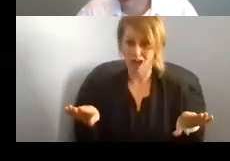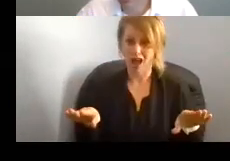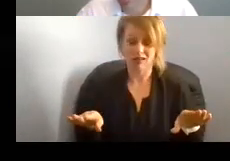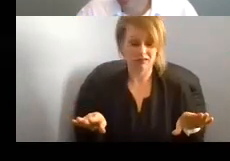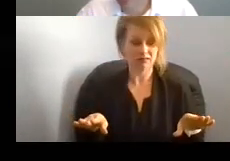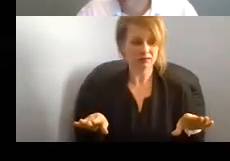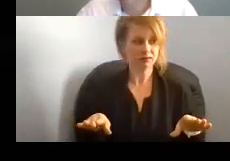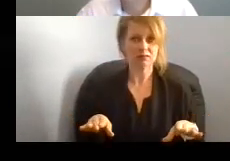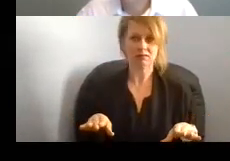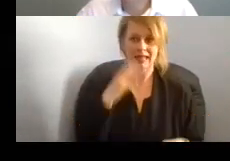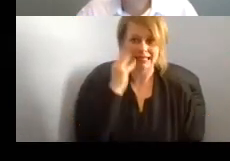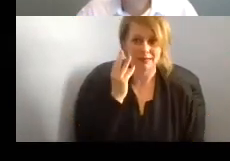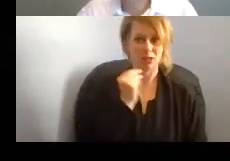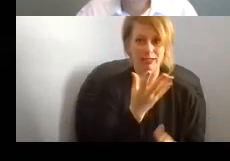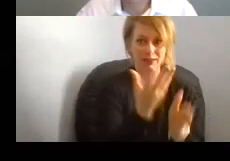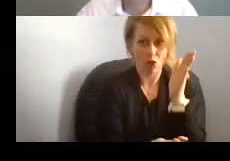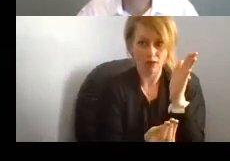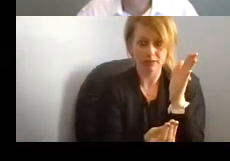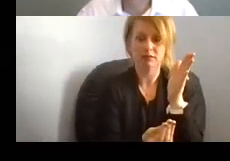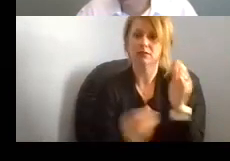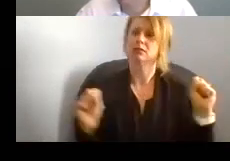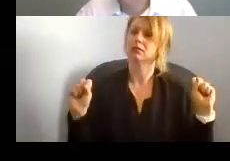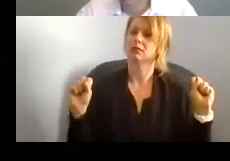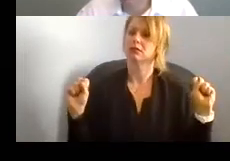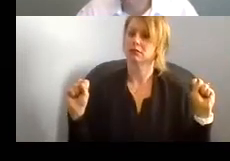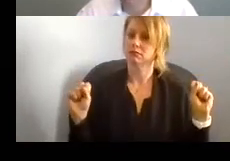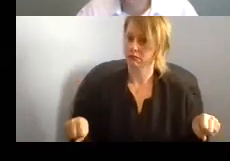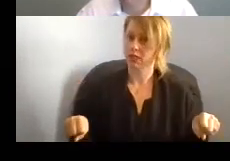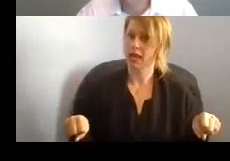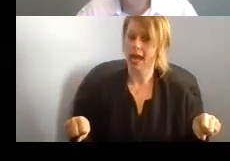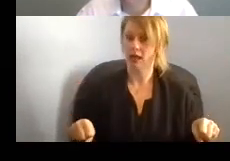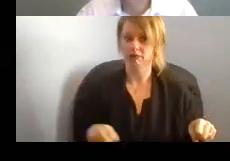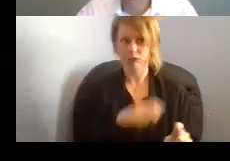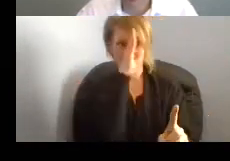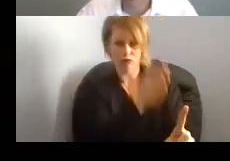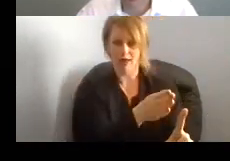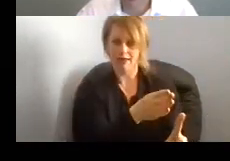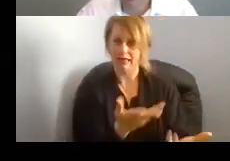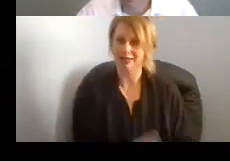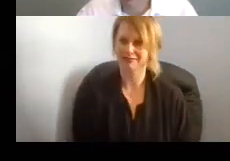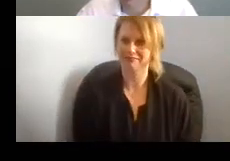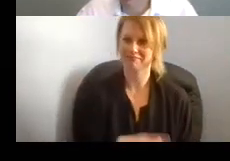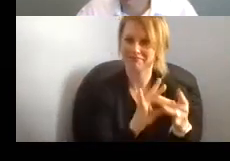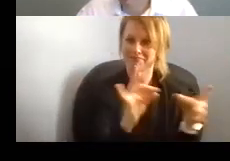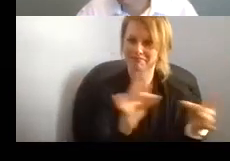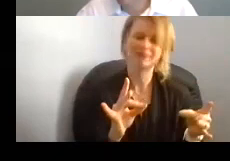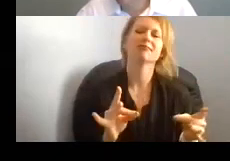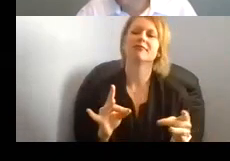personal loss, that you can often talk with them about their experiences. The books, I think, are probably better when there isn’t something that’s